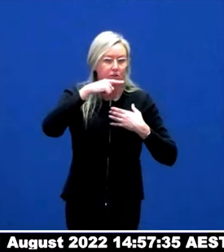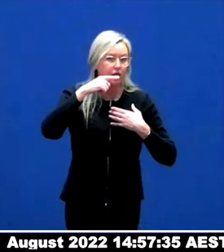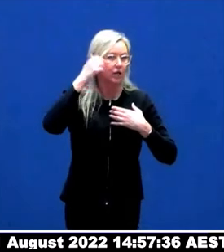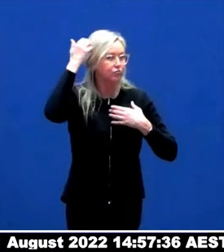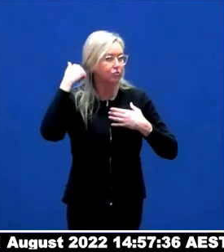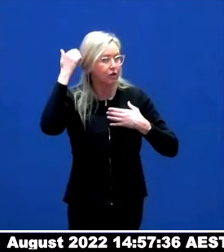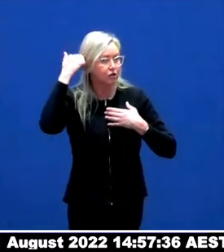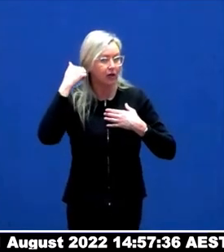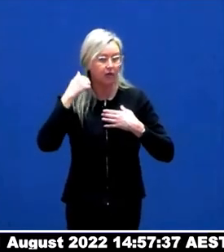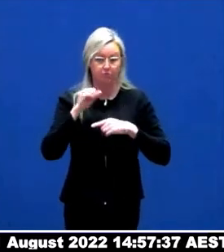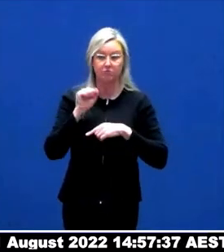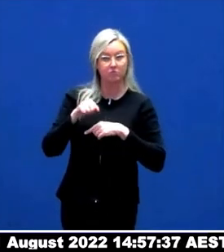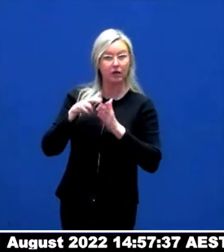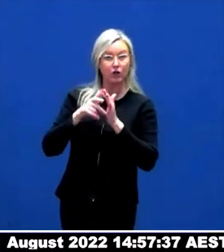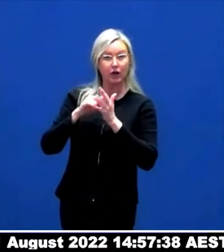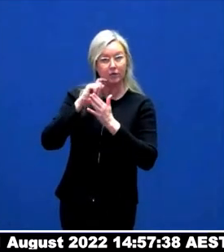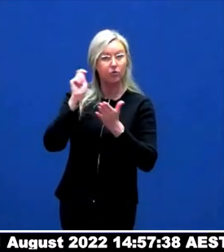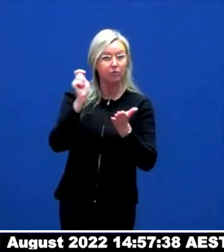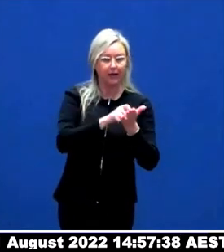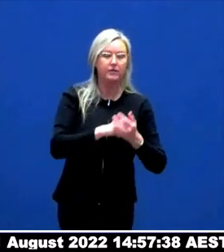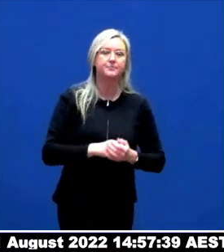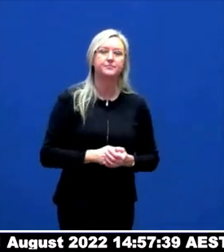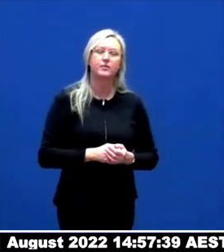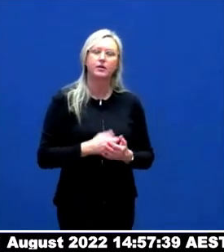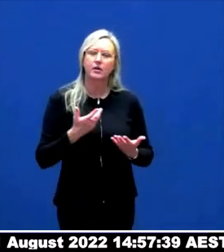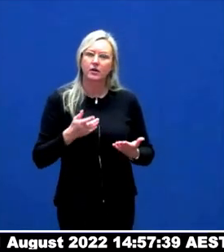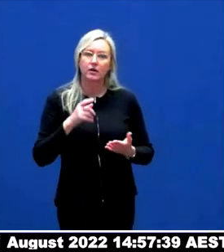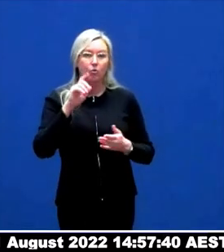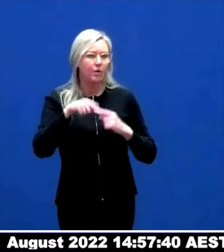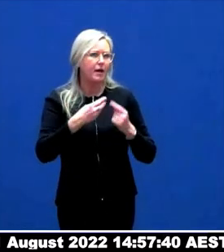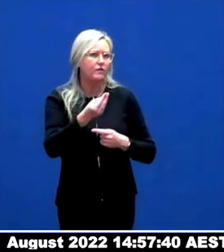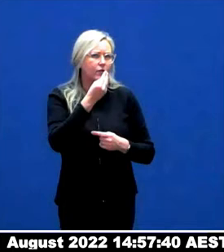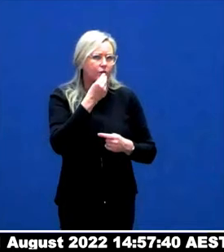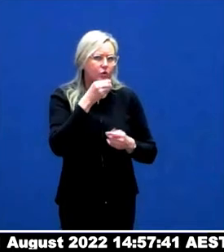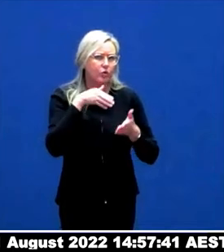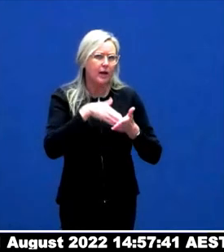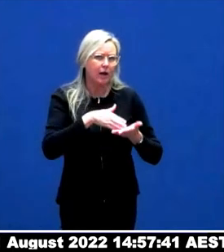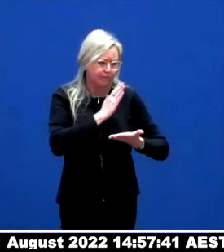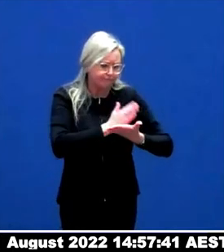Would the NDIA fund meals, the preparation and cooking of meals?